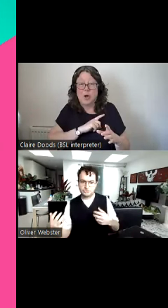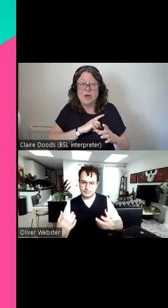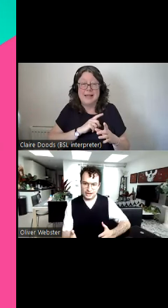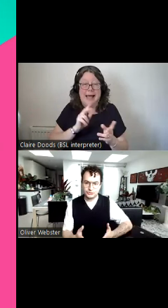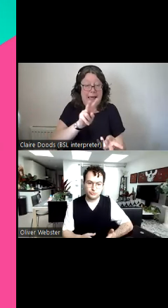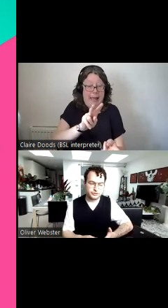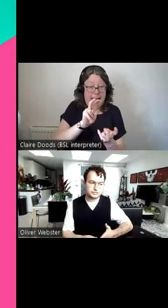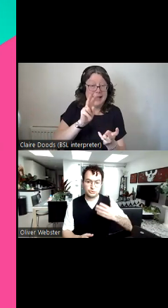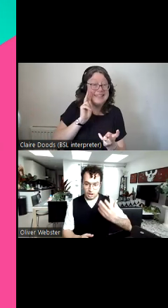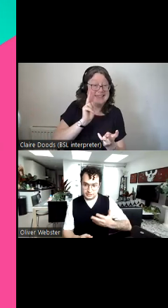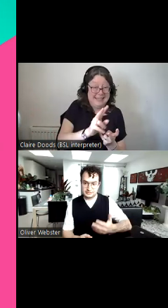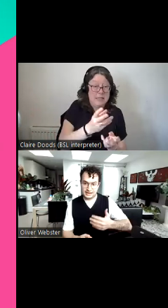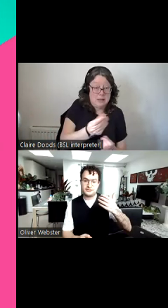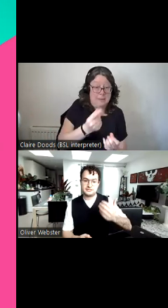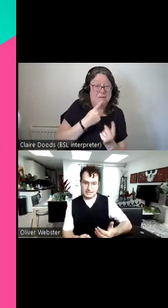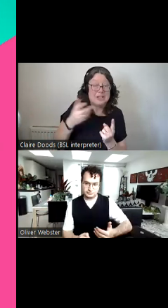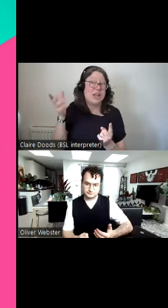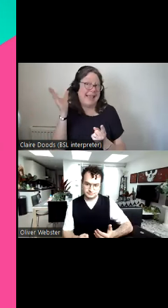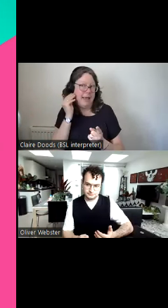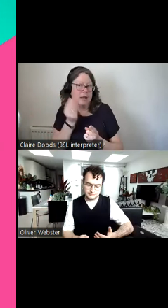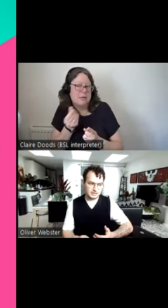to allow your audience to understand the sound?